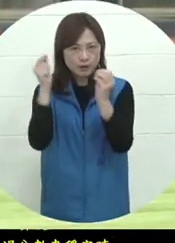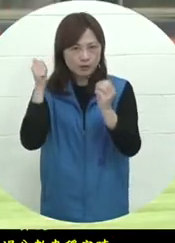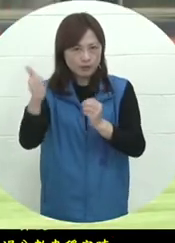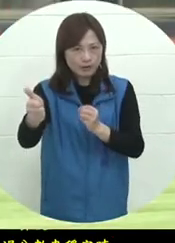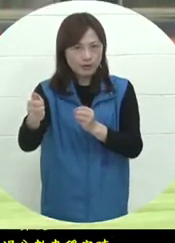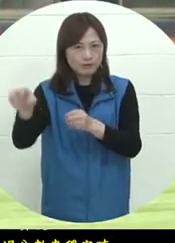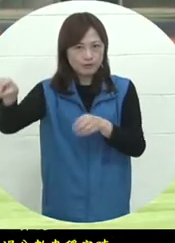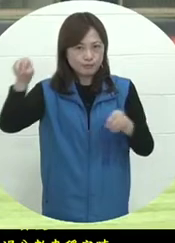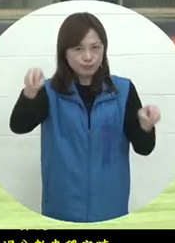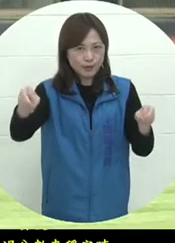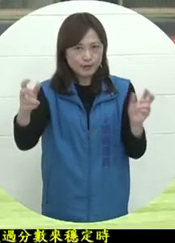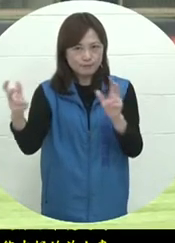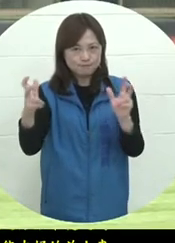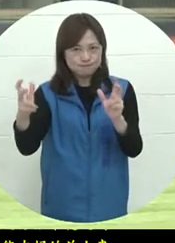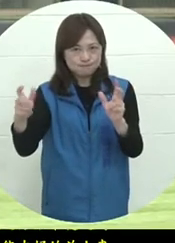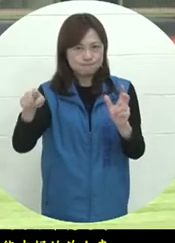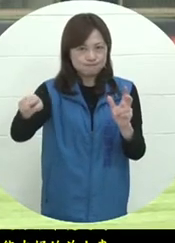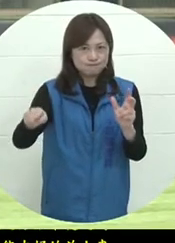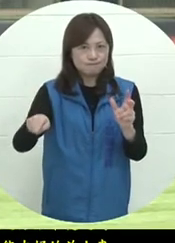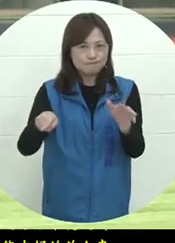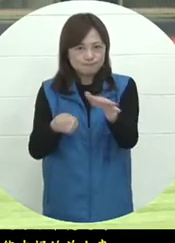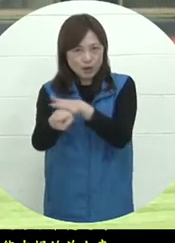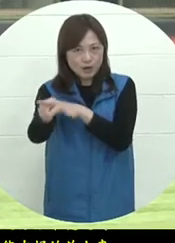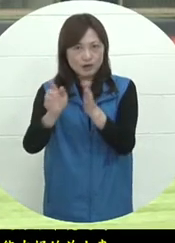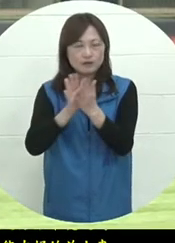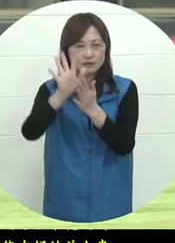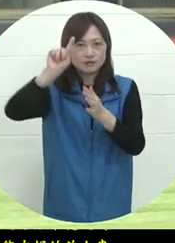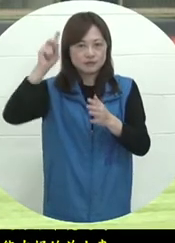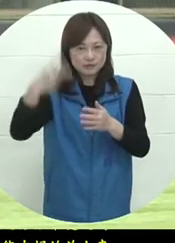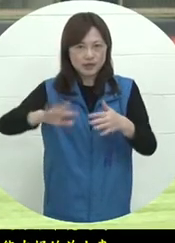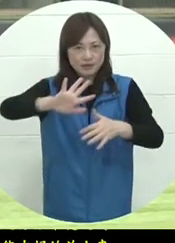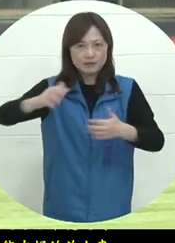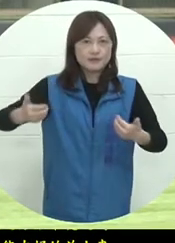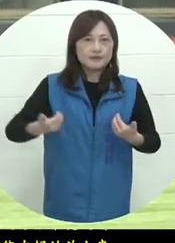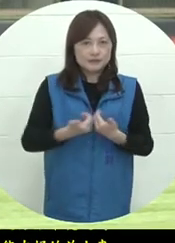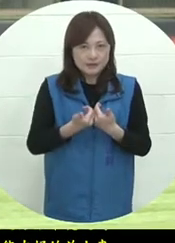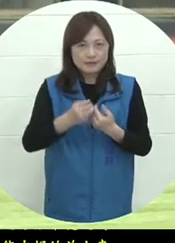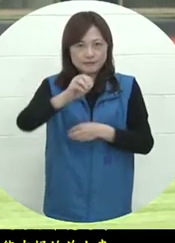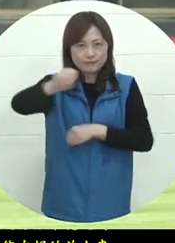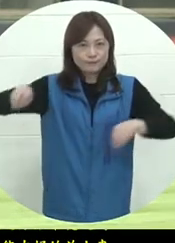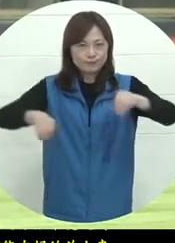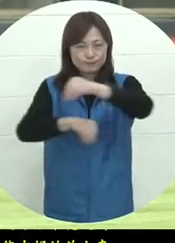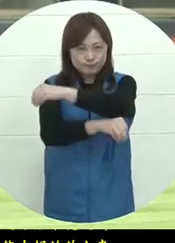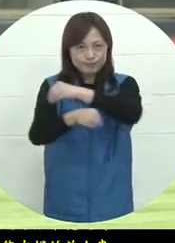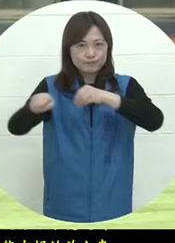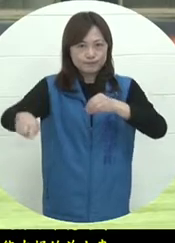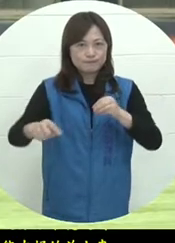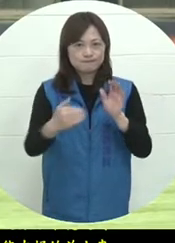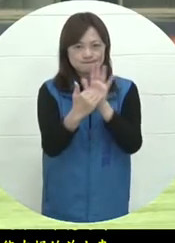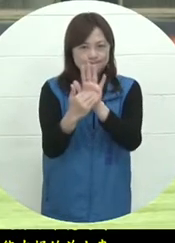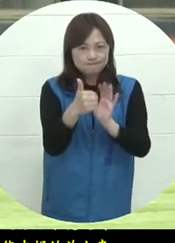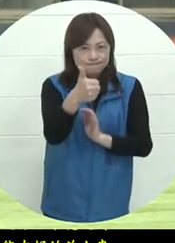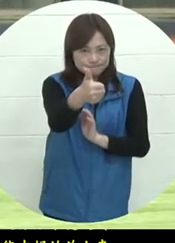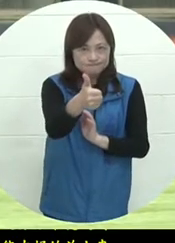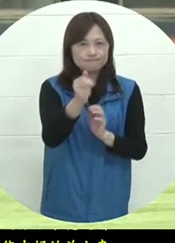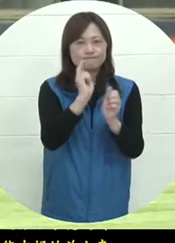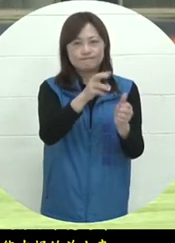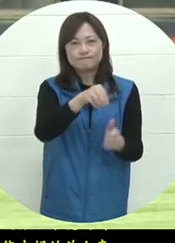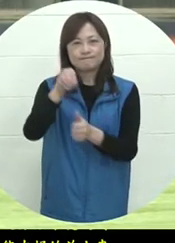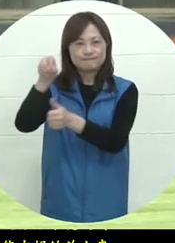until they take the lead and then do the reverse. I used some players with stable defense to come on the field in the later stages of the game